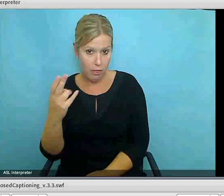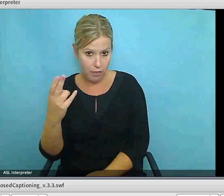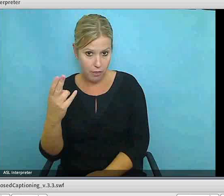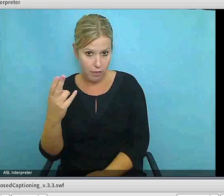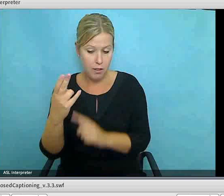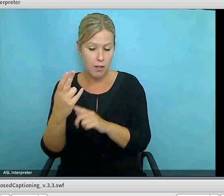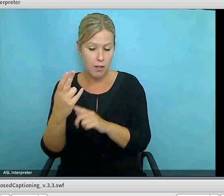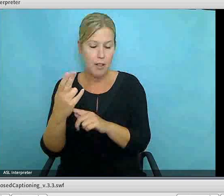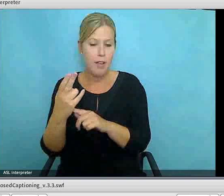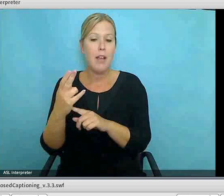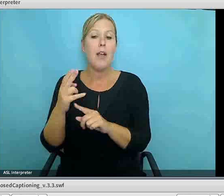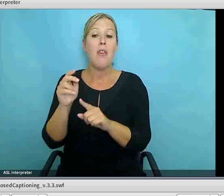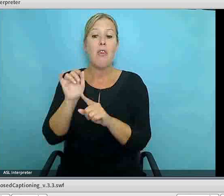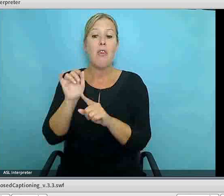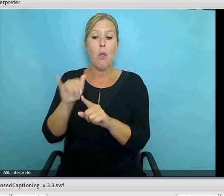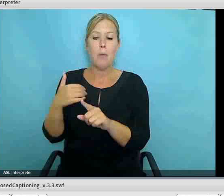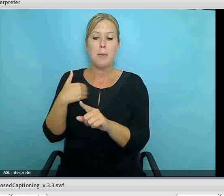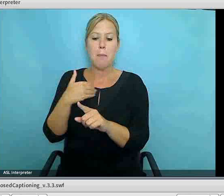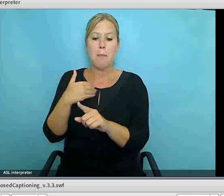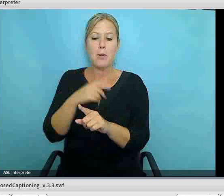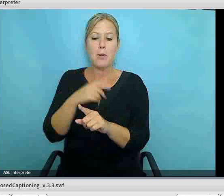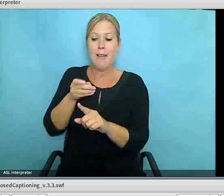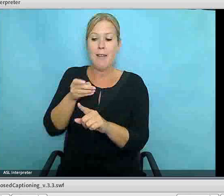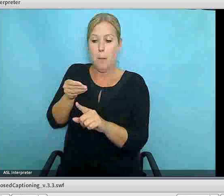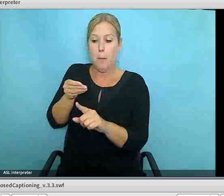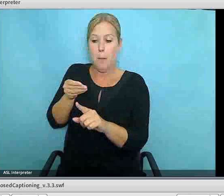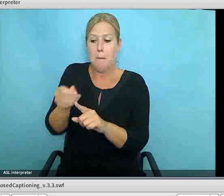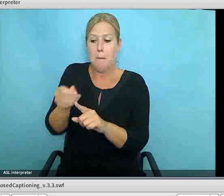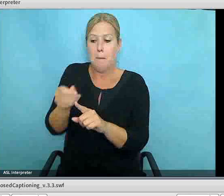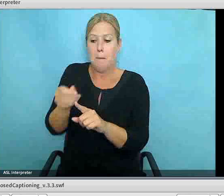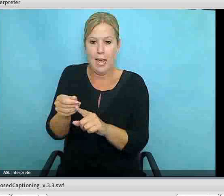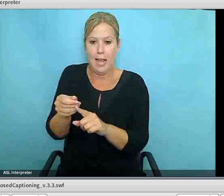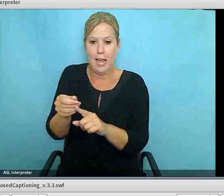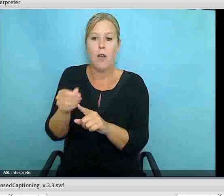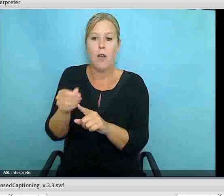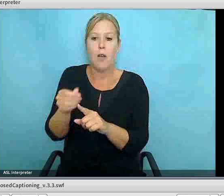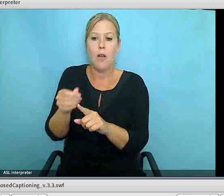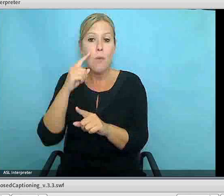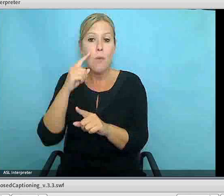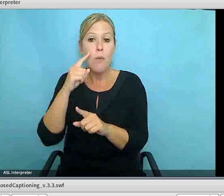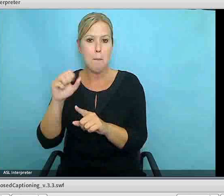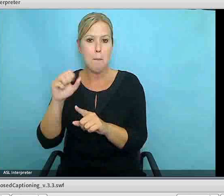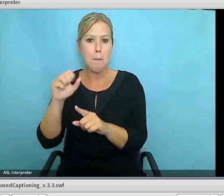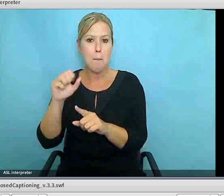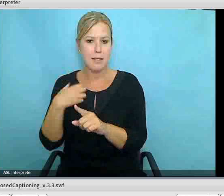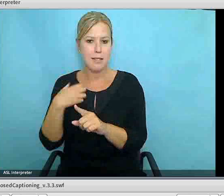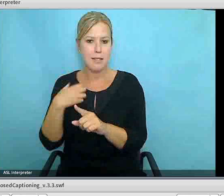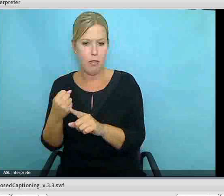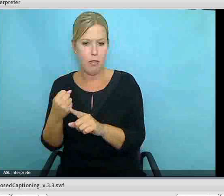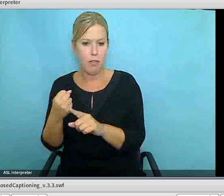Enrollment in One Care does not have any effect on the obligation to pay CommonHealth premiums.